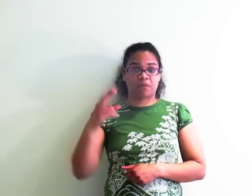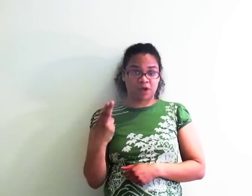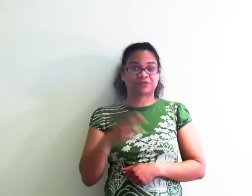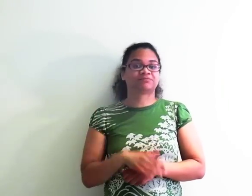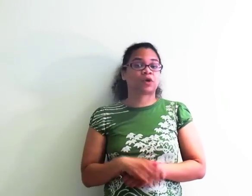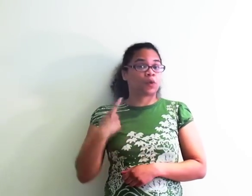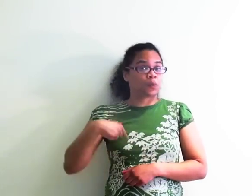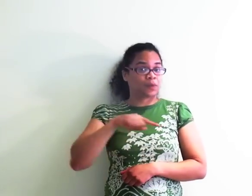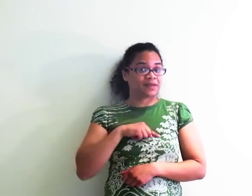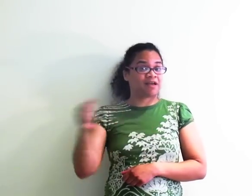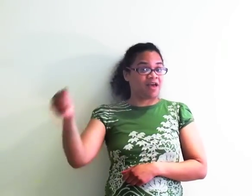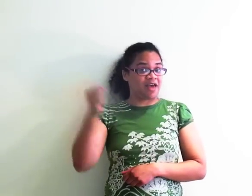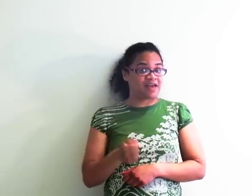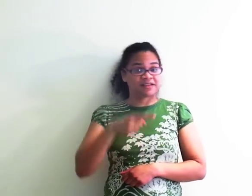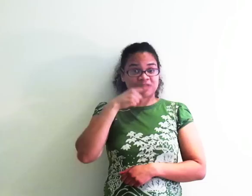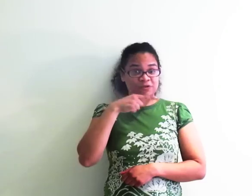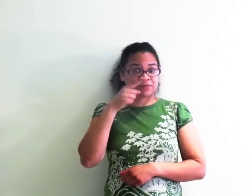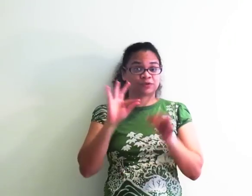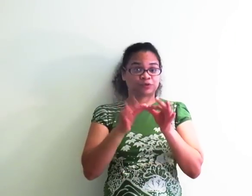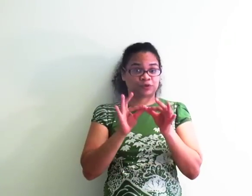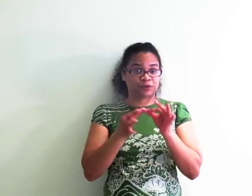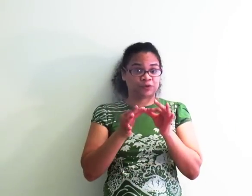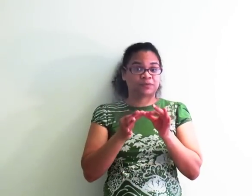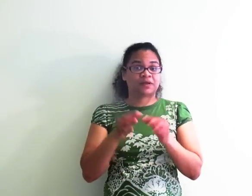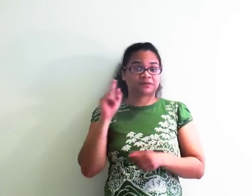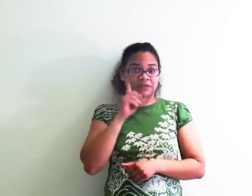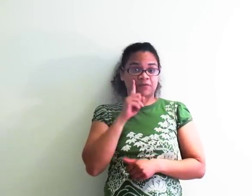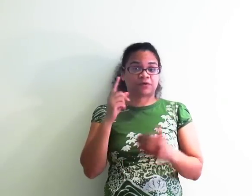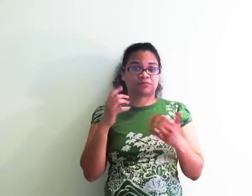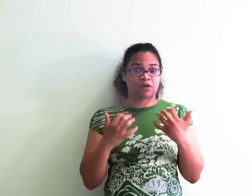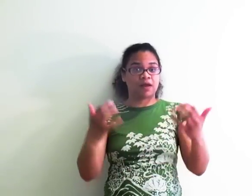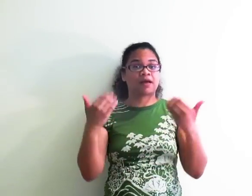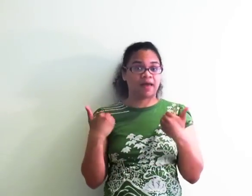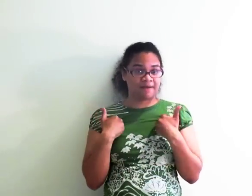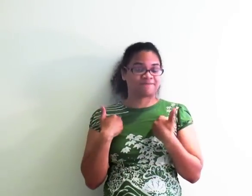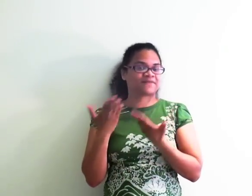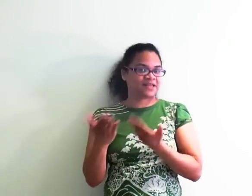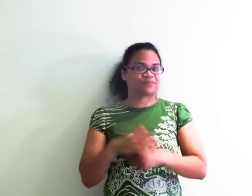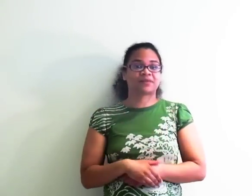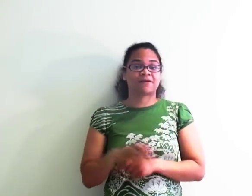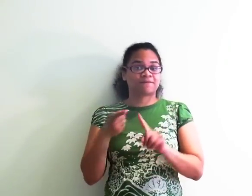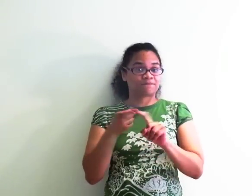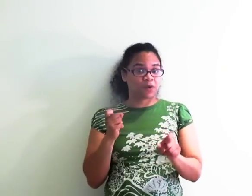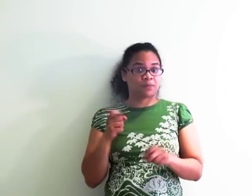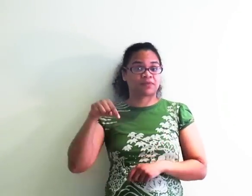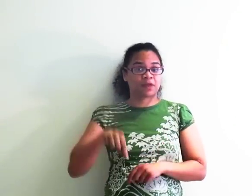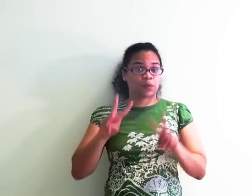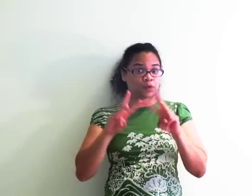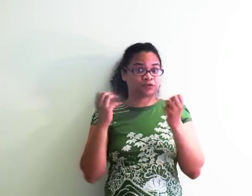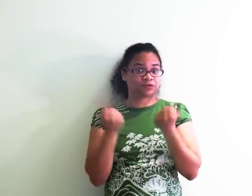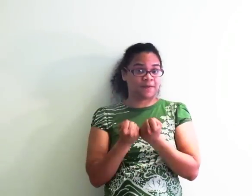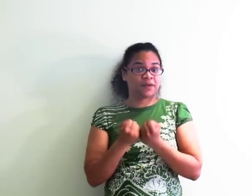We hired hearing interpreters, therefore making it accessible for Deaf participants to attend.